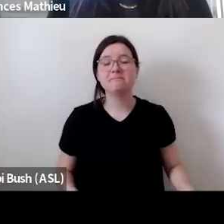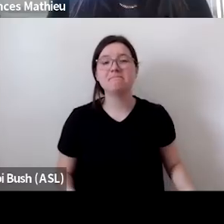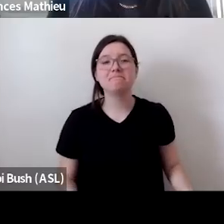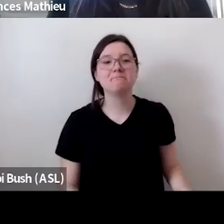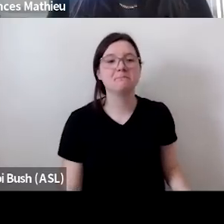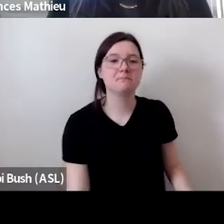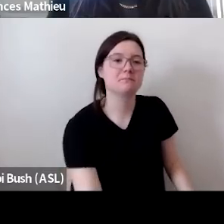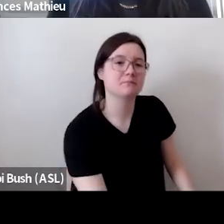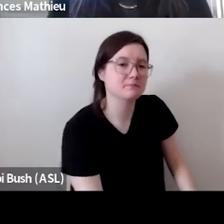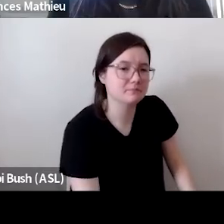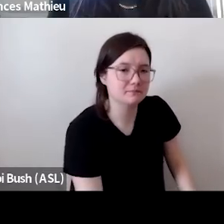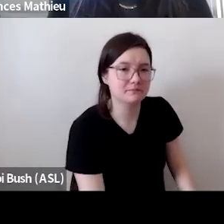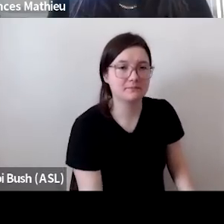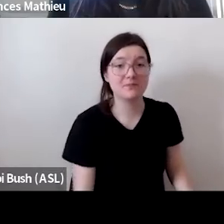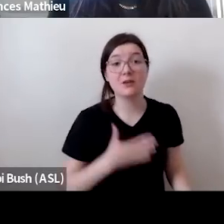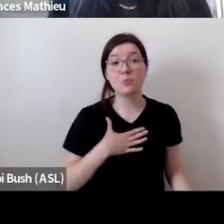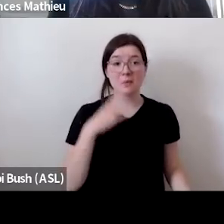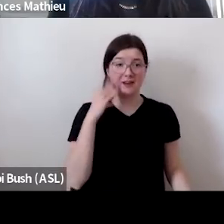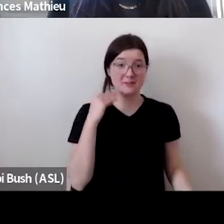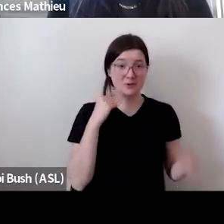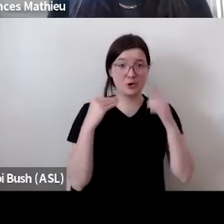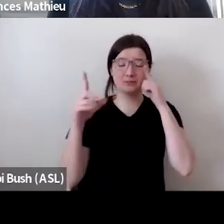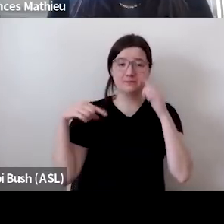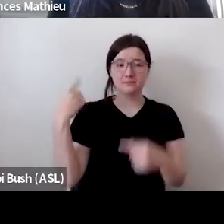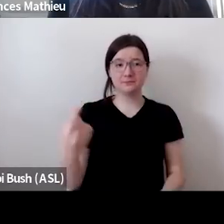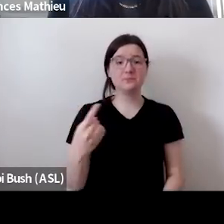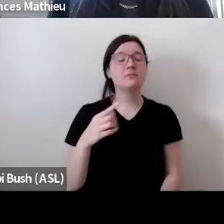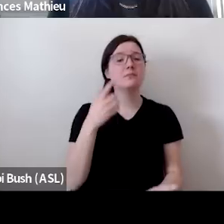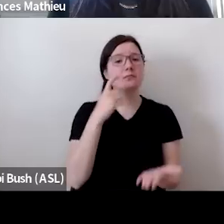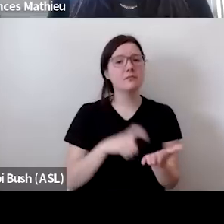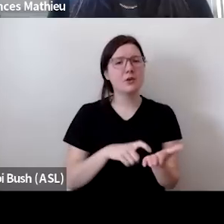that has emerged in my experiences how